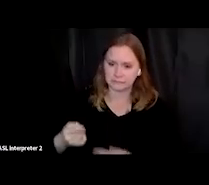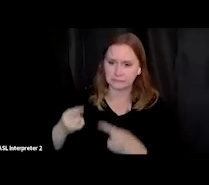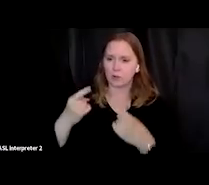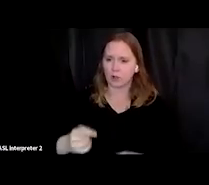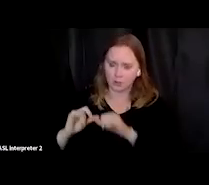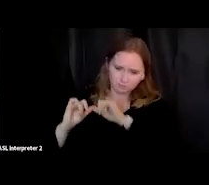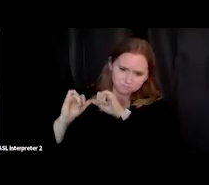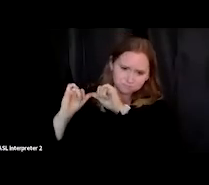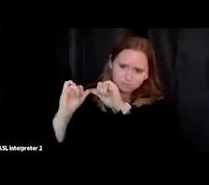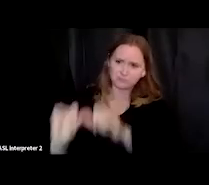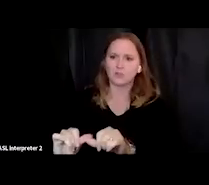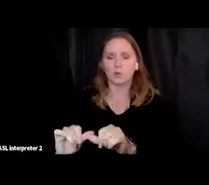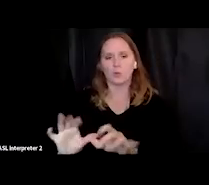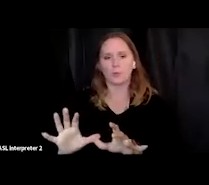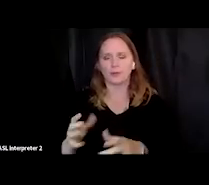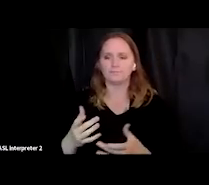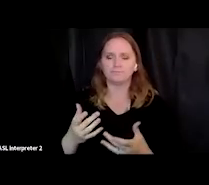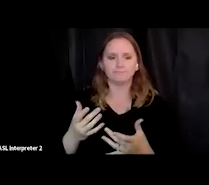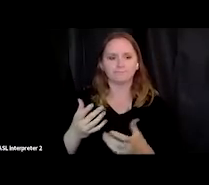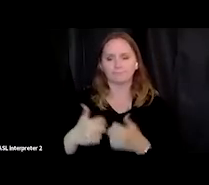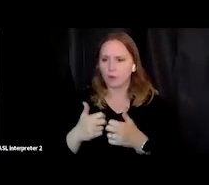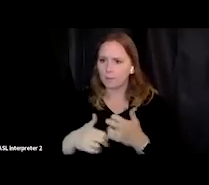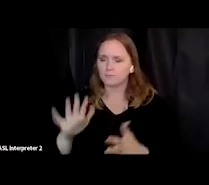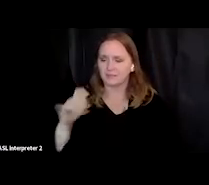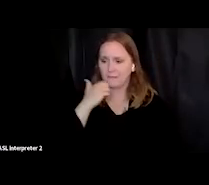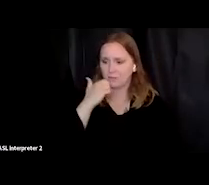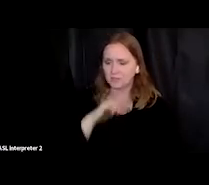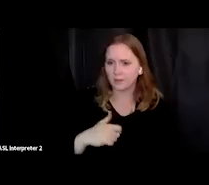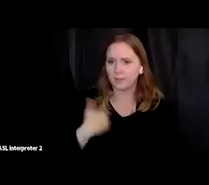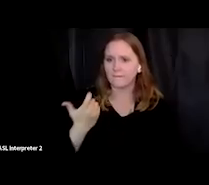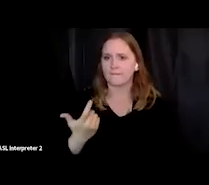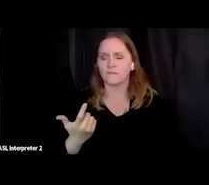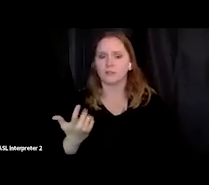And causing difficulty in their daily lives even though it might not be fair so to speak, right?